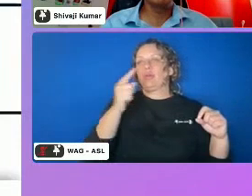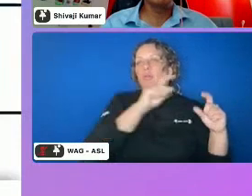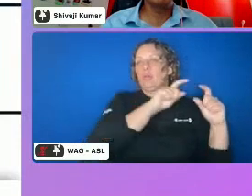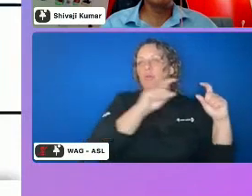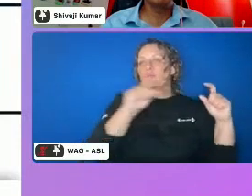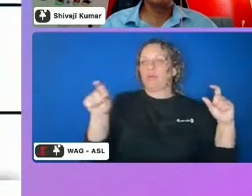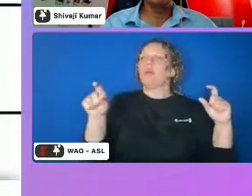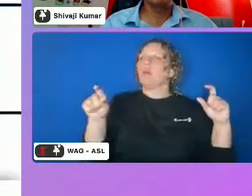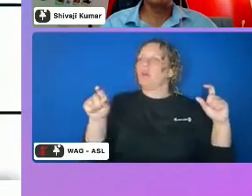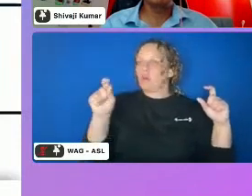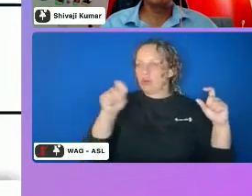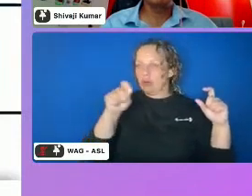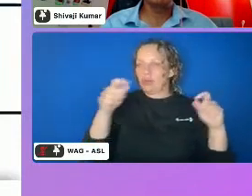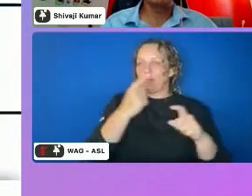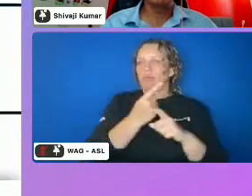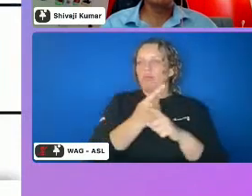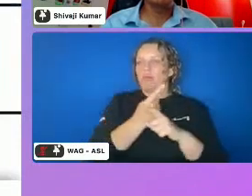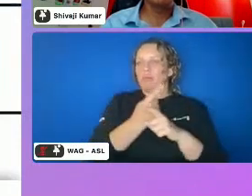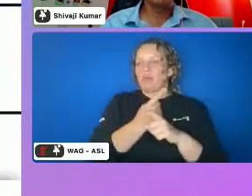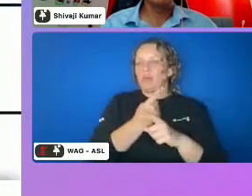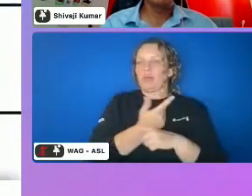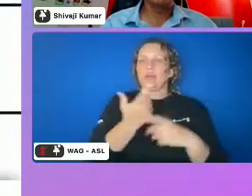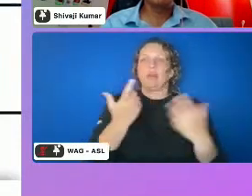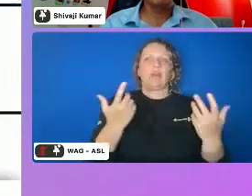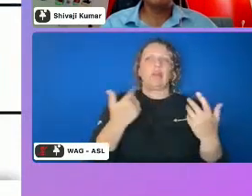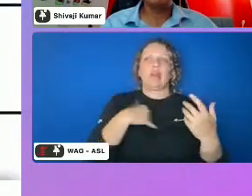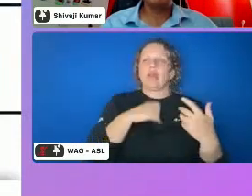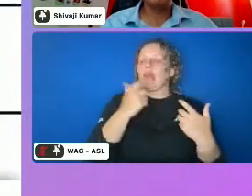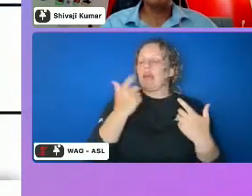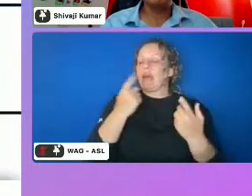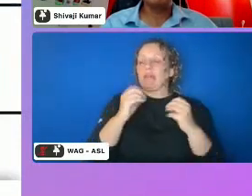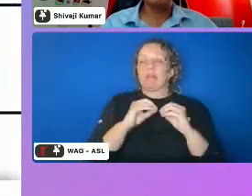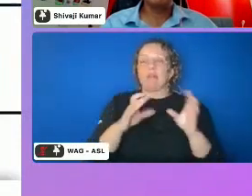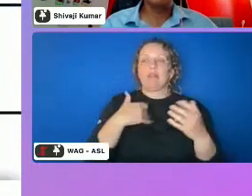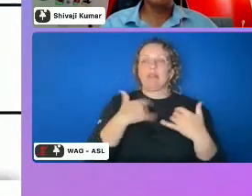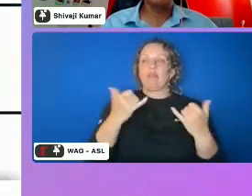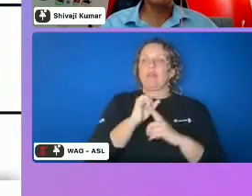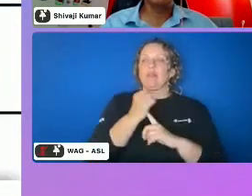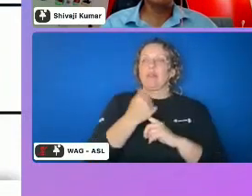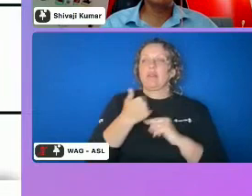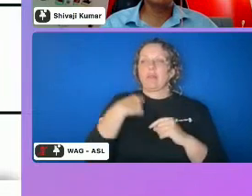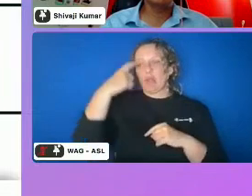was marked up properly and there's nothing for it to ask us. So in this case, my human brain wasn't that useful,